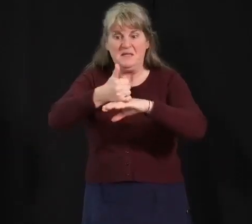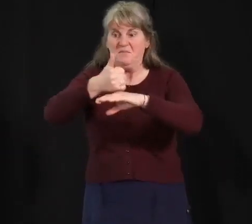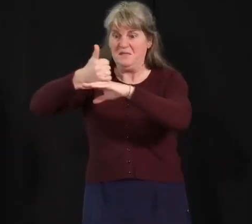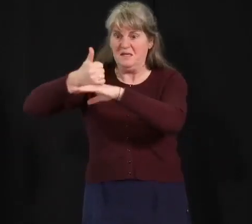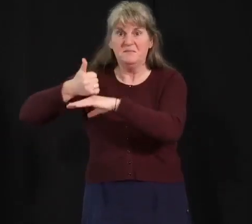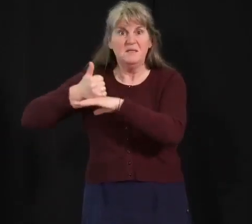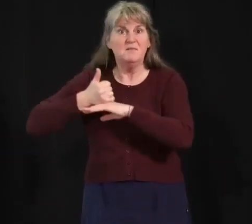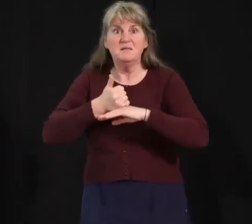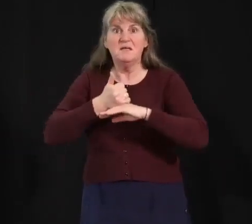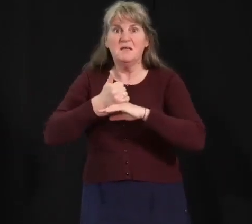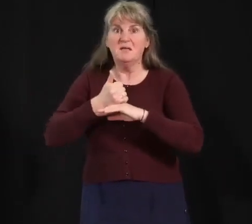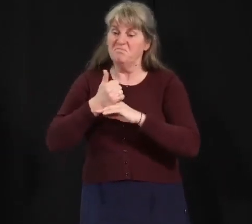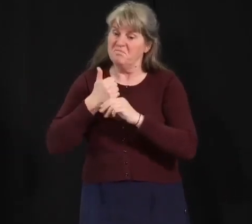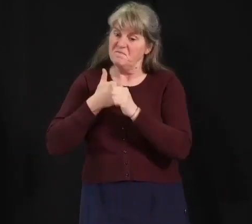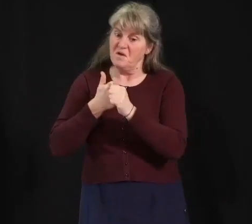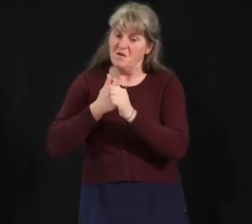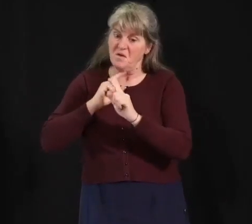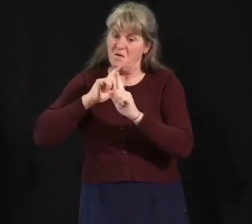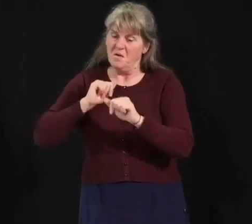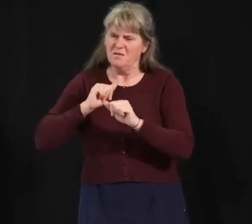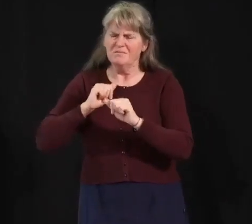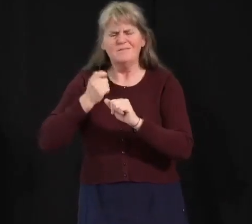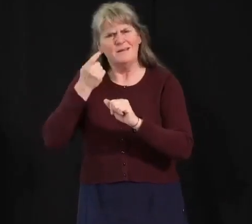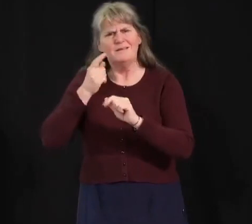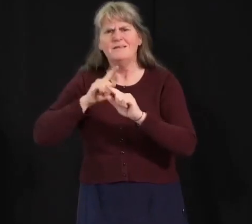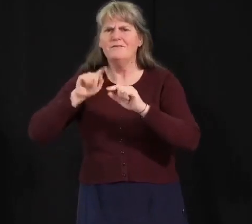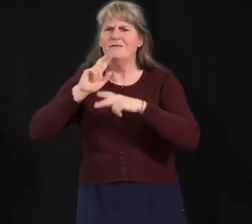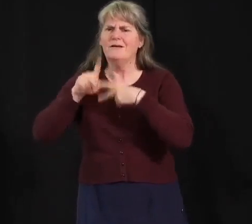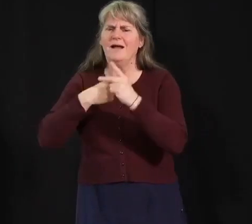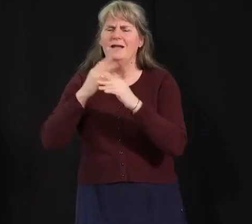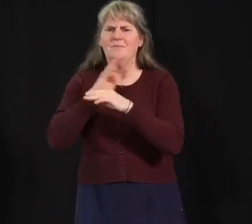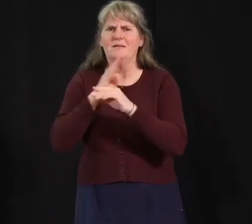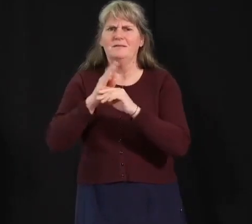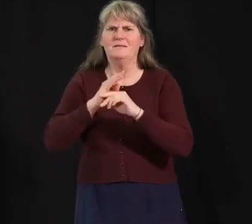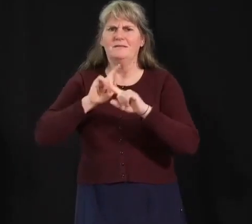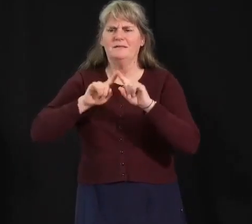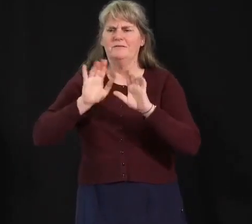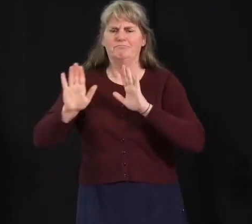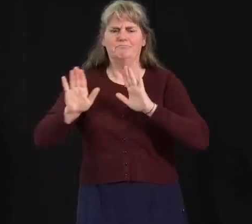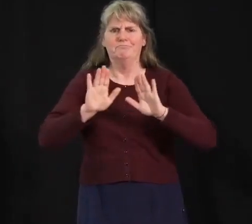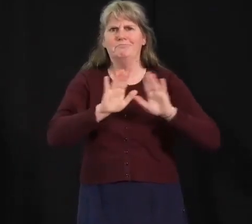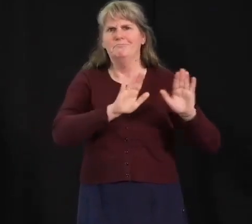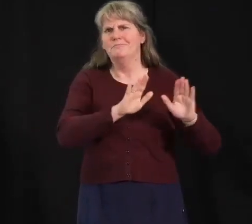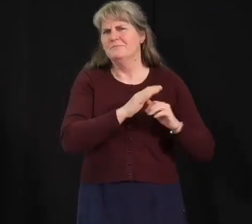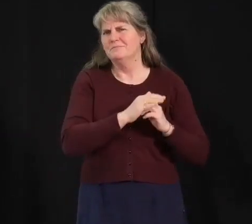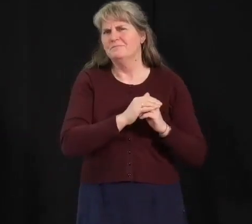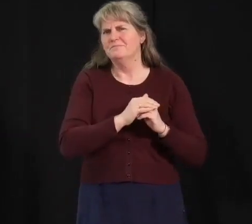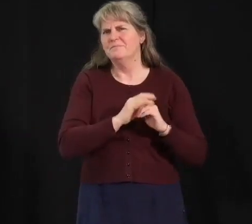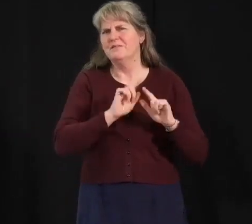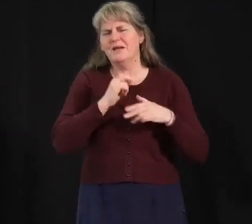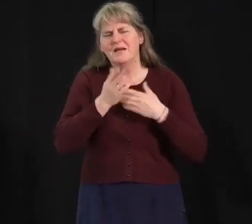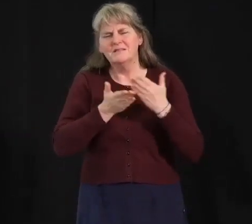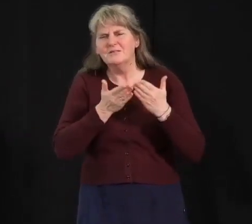closed, some have been